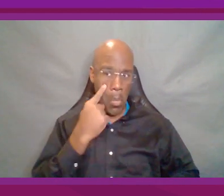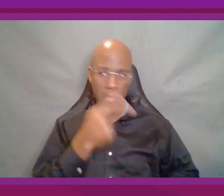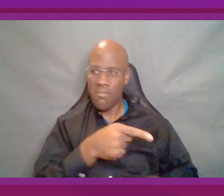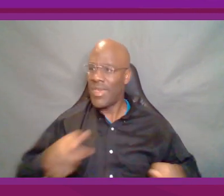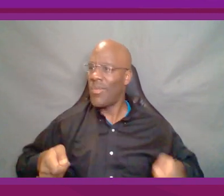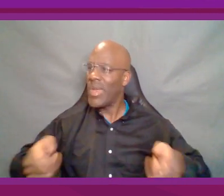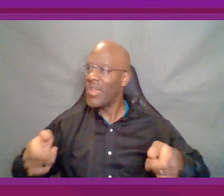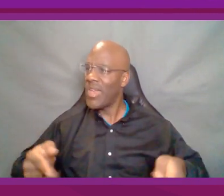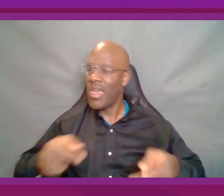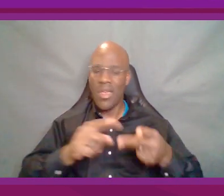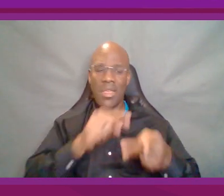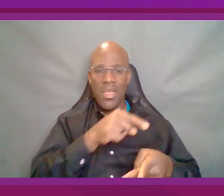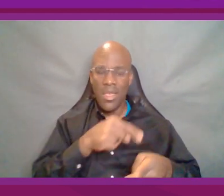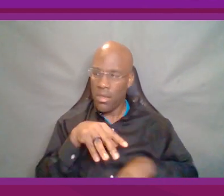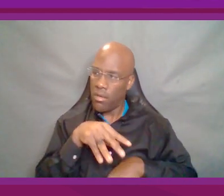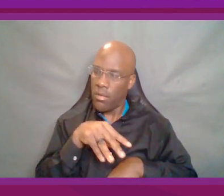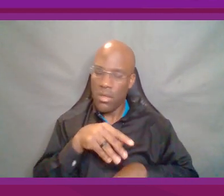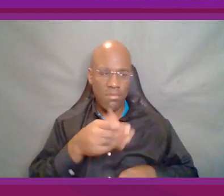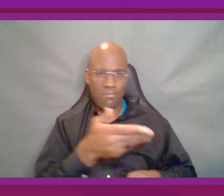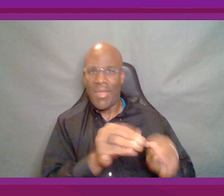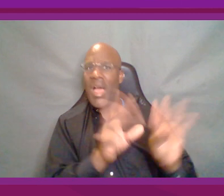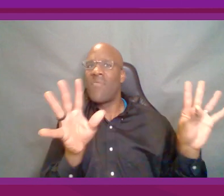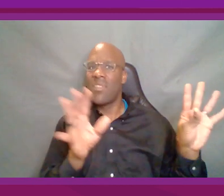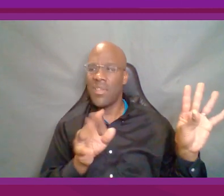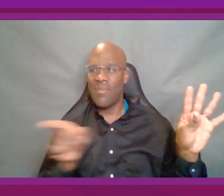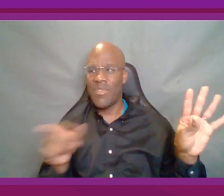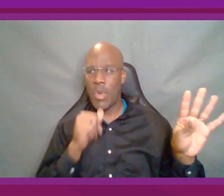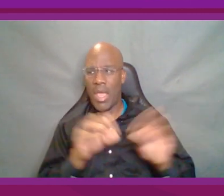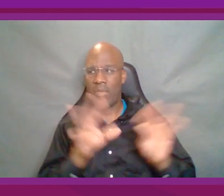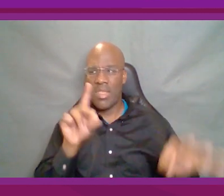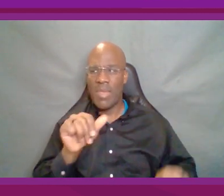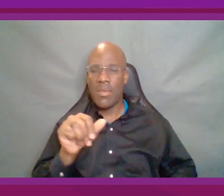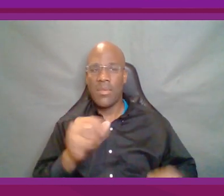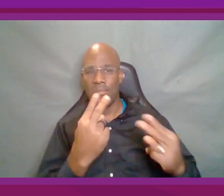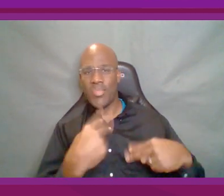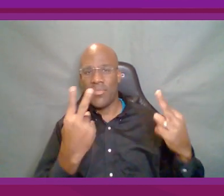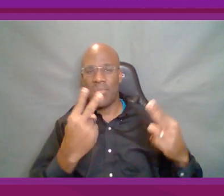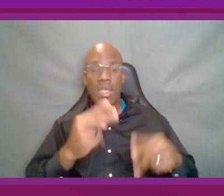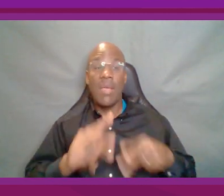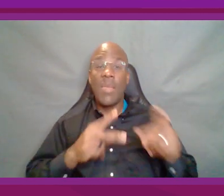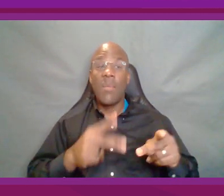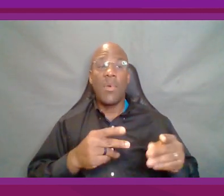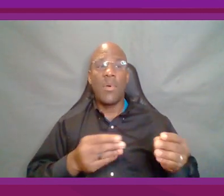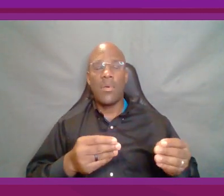wheelchair or has a sensory disability, and I've been treated like I don't belong. We do this a